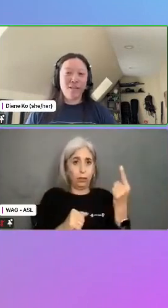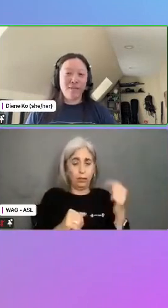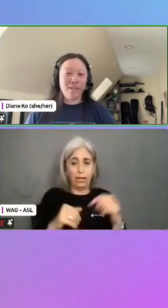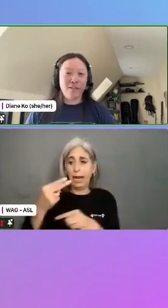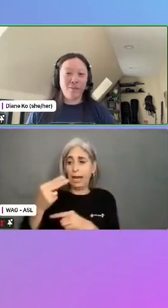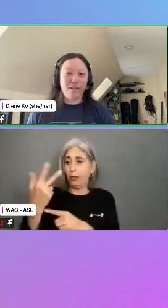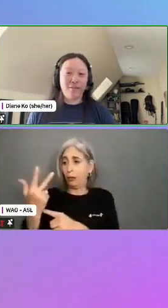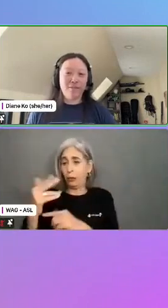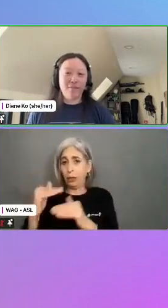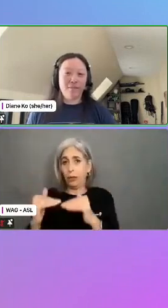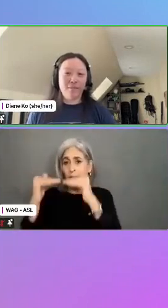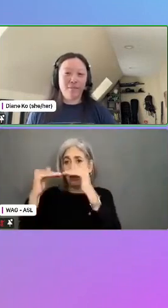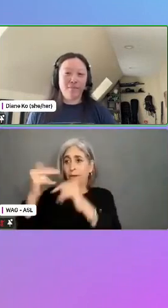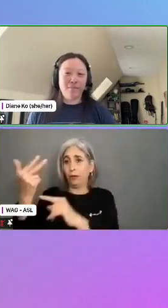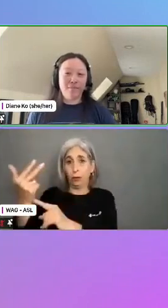In the code I've now created a